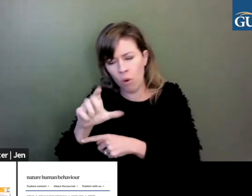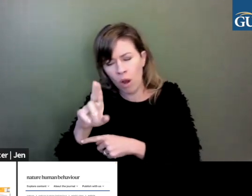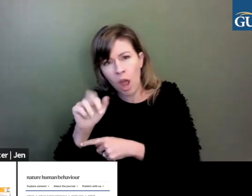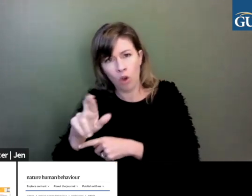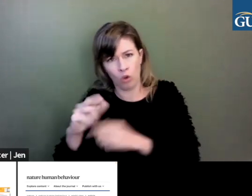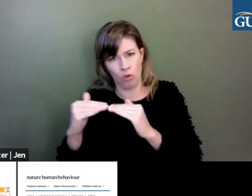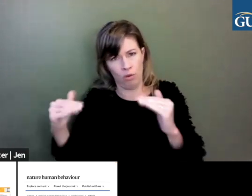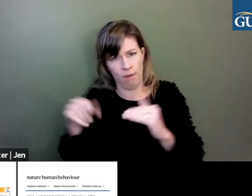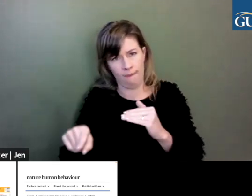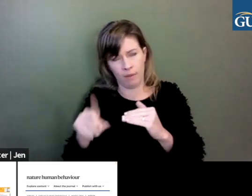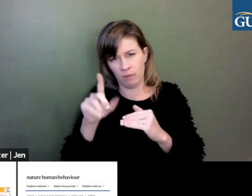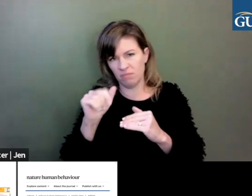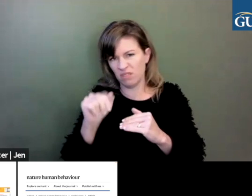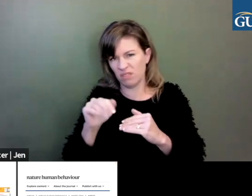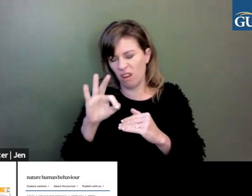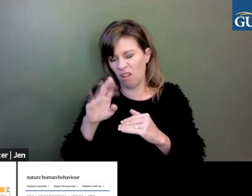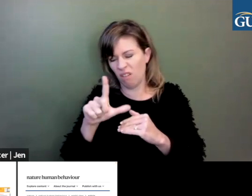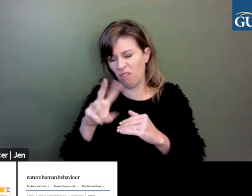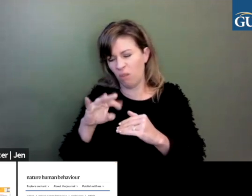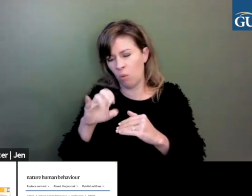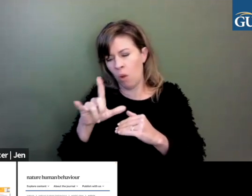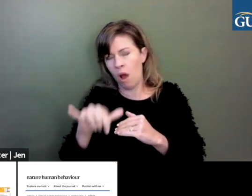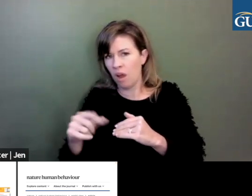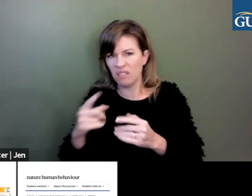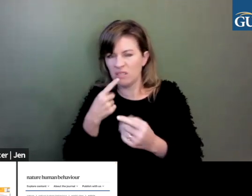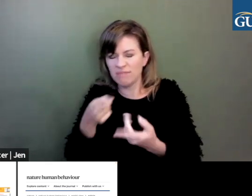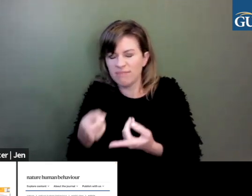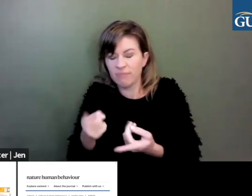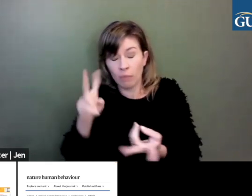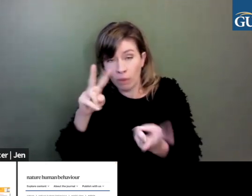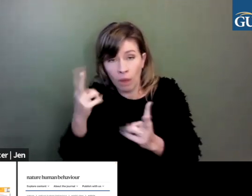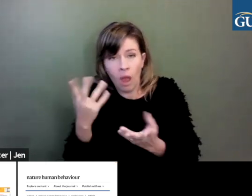dewine [name?] That repeated in often haphazard and